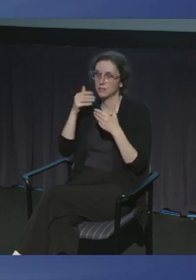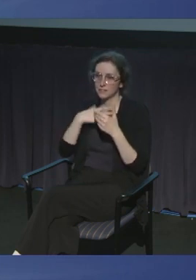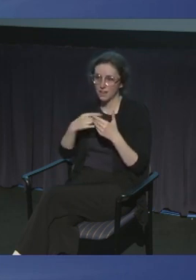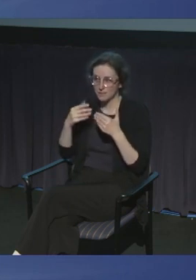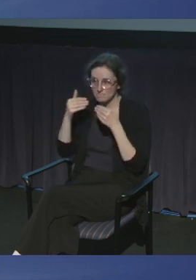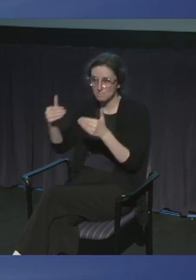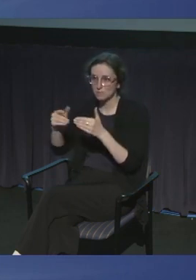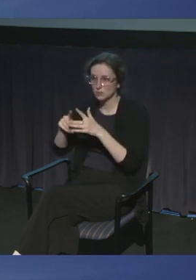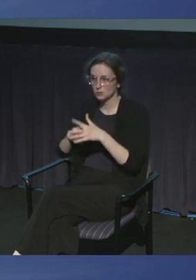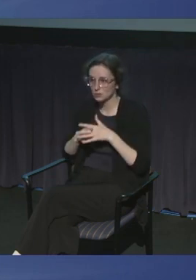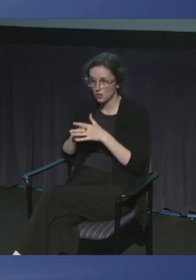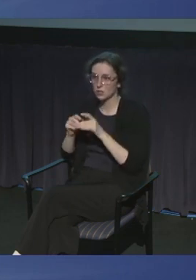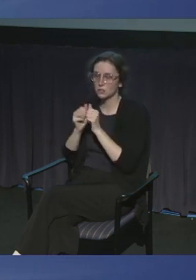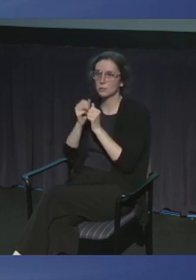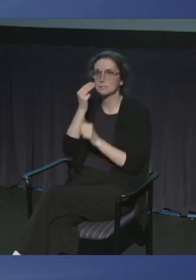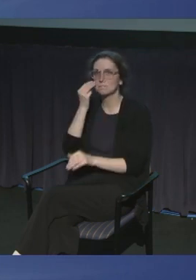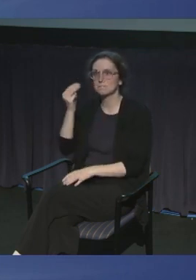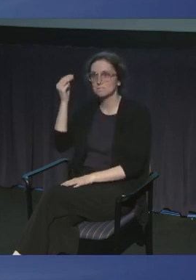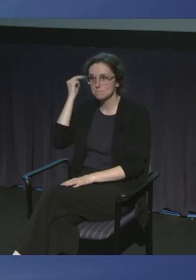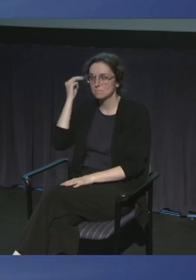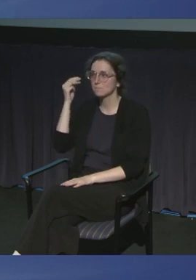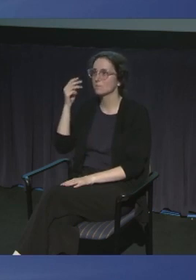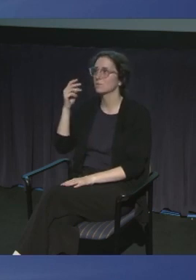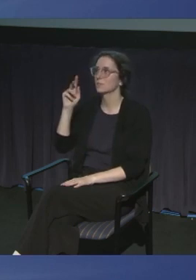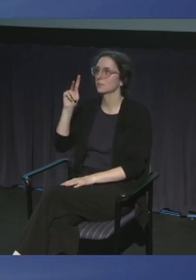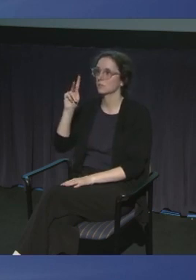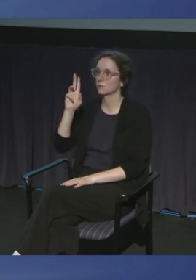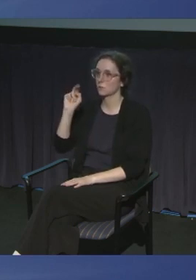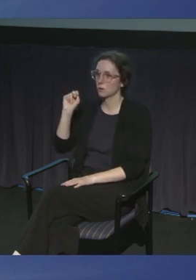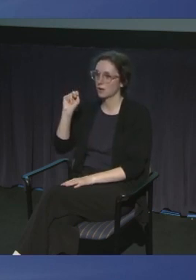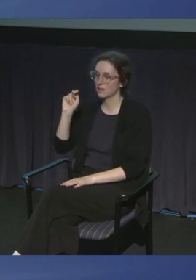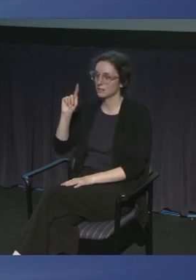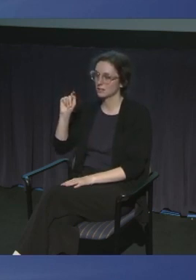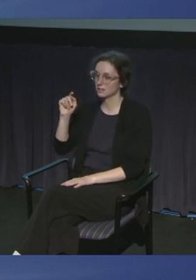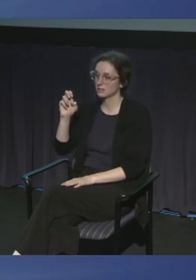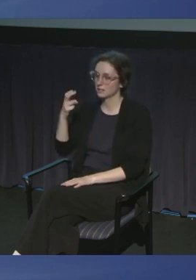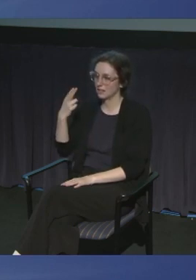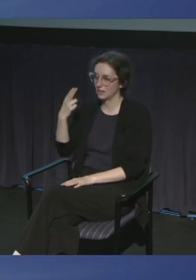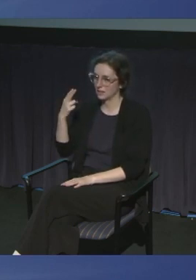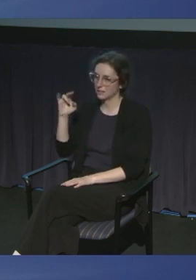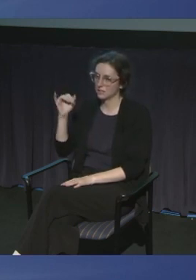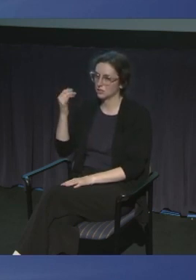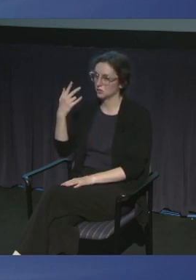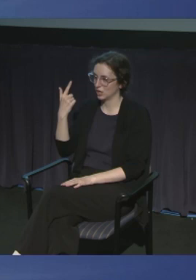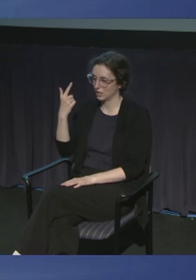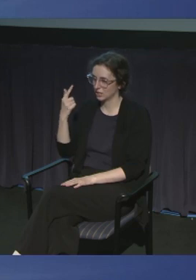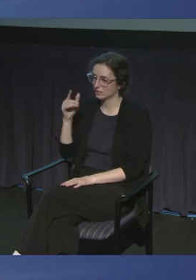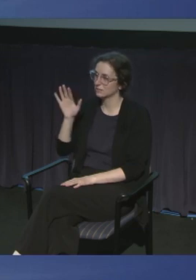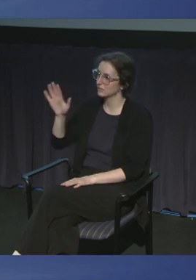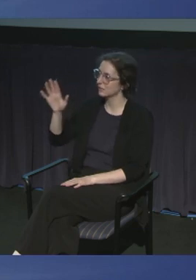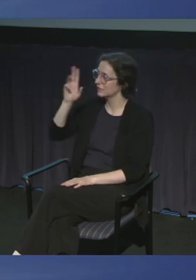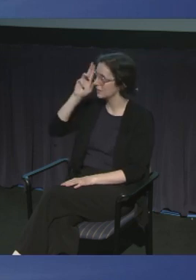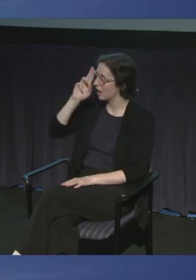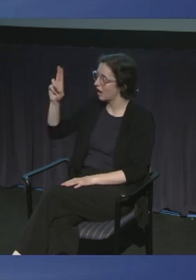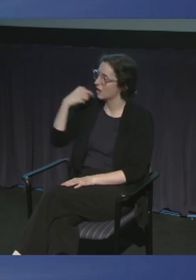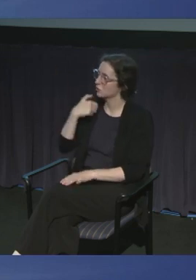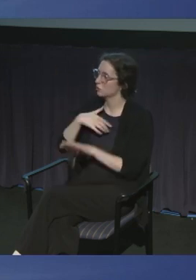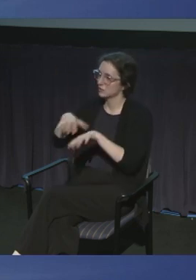I WOULD LIKE TO START OFF WITH SOME REMEMBRANCES OF KUAN-TEH JEANG IN WHOSE HONOR WE ARE HAVING THIS TALK.